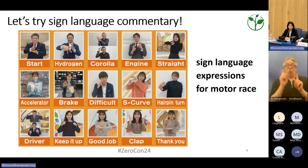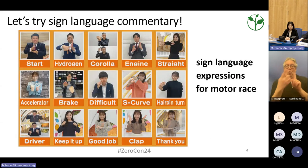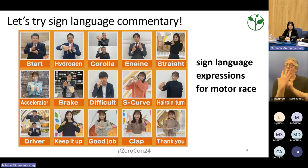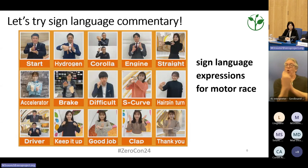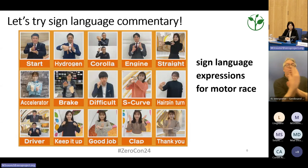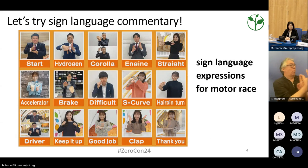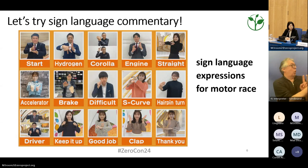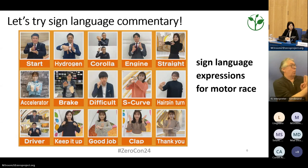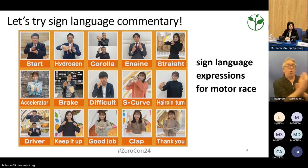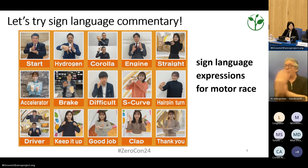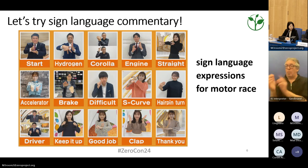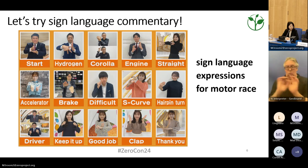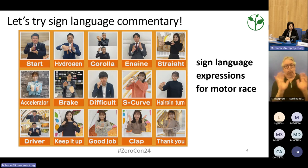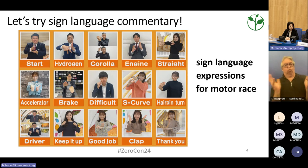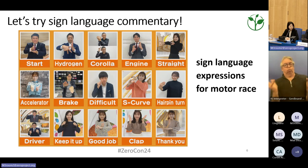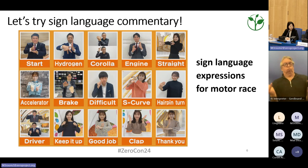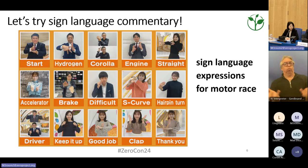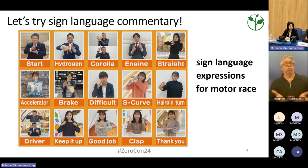Lets try the